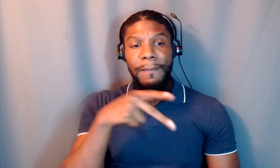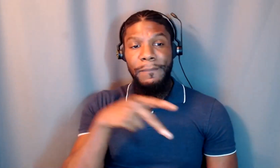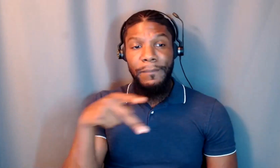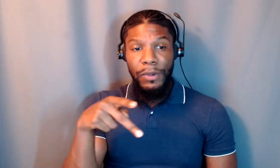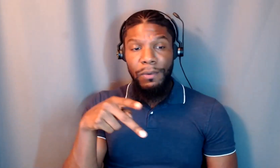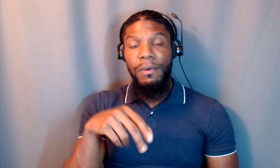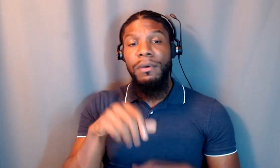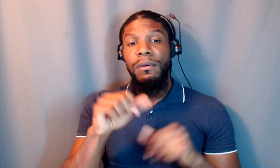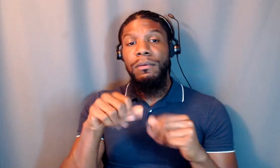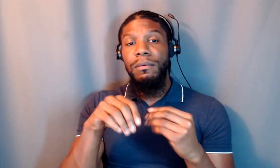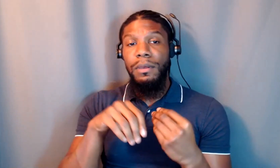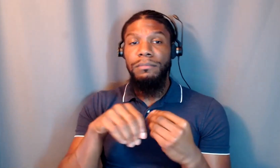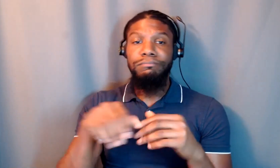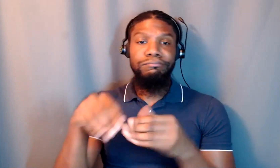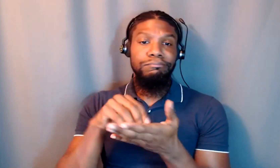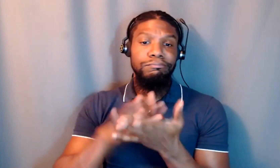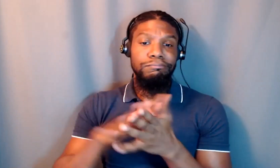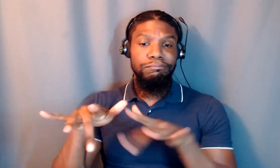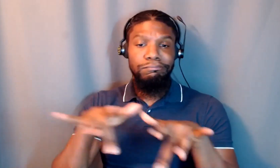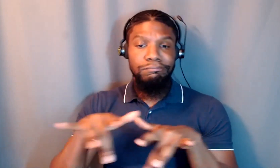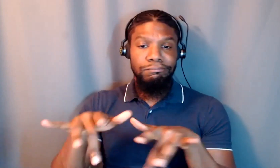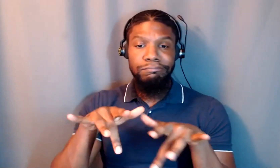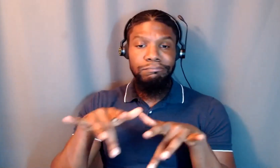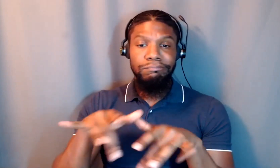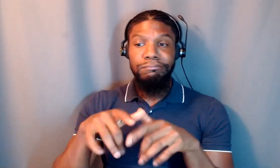and put them on YouTube and share them that way.